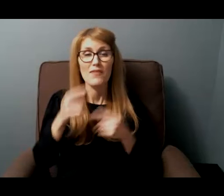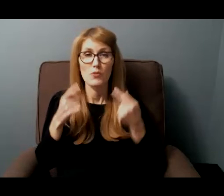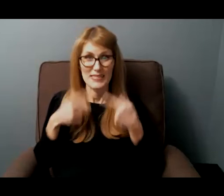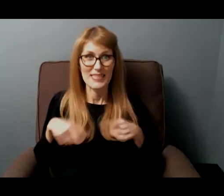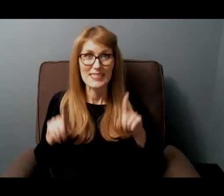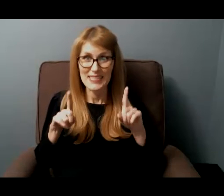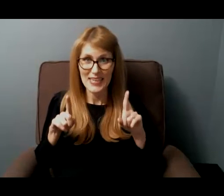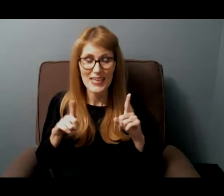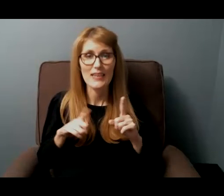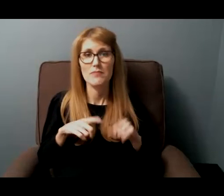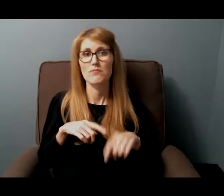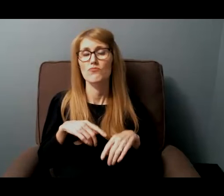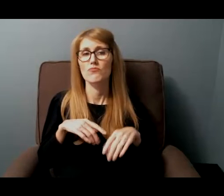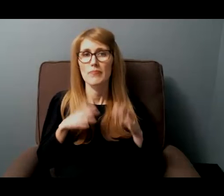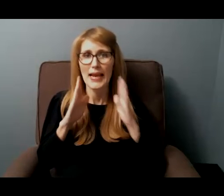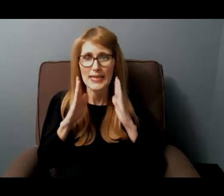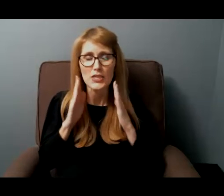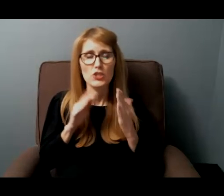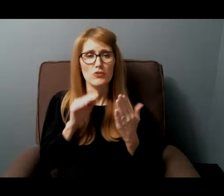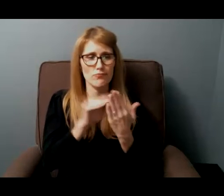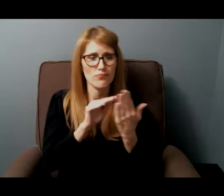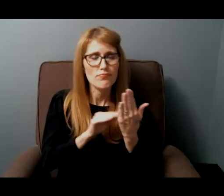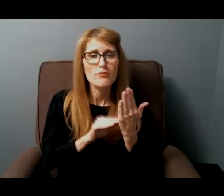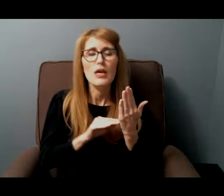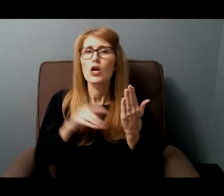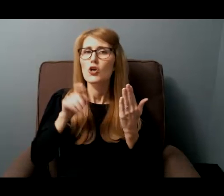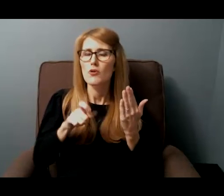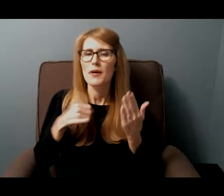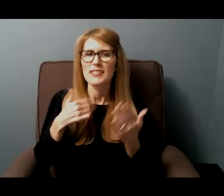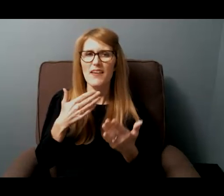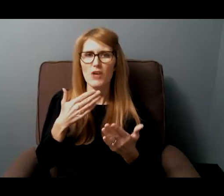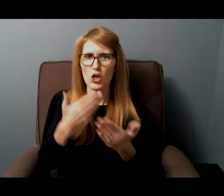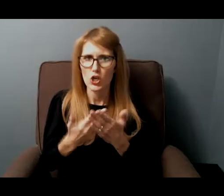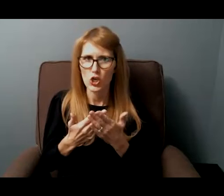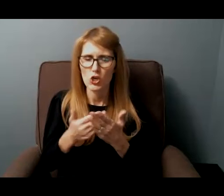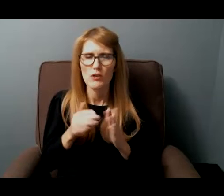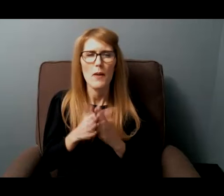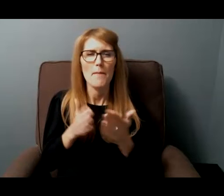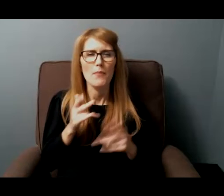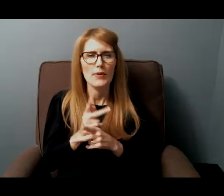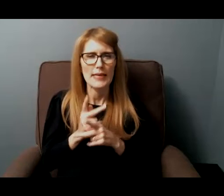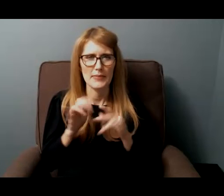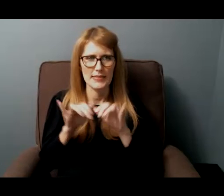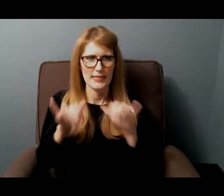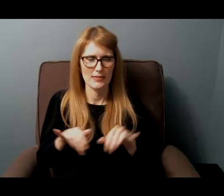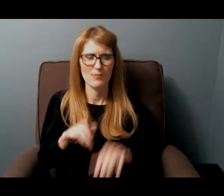a good bookkeeping system. And really, anybody in business, anybody who is self employed needs